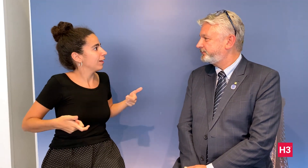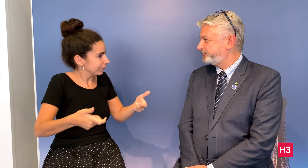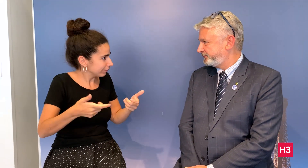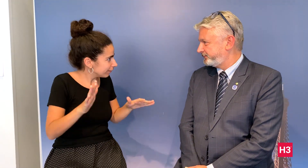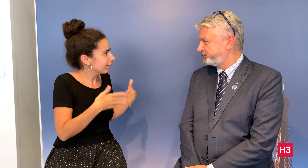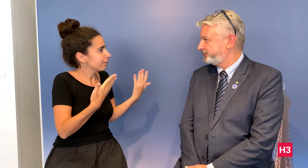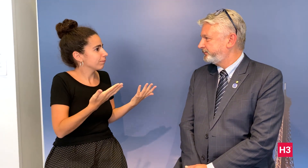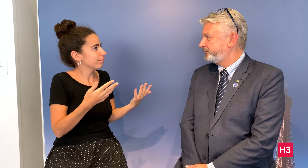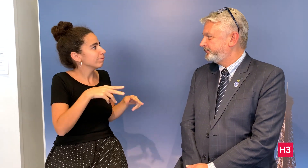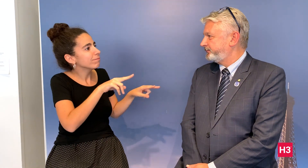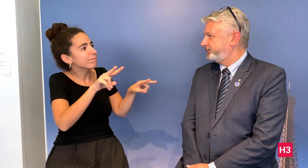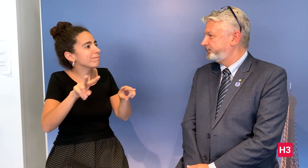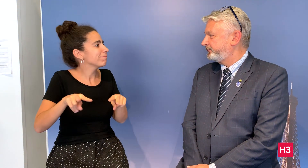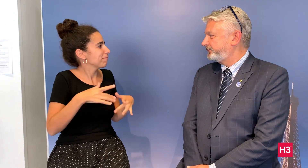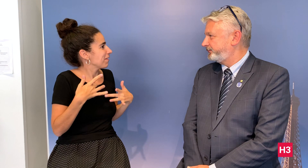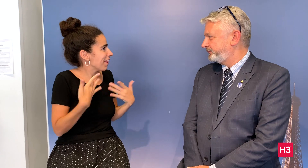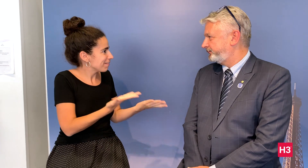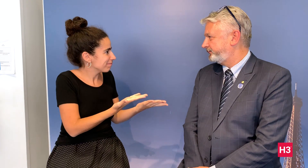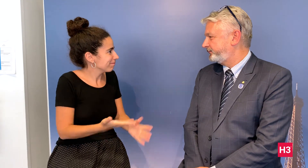how do you feel about it?